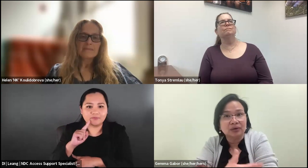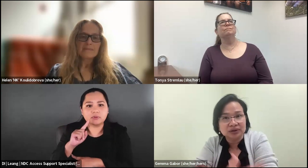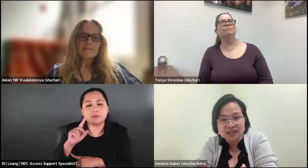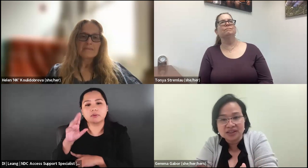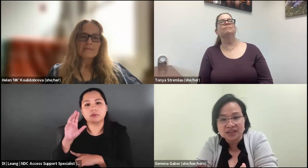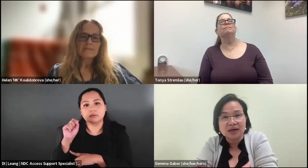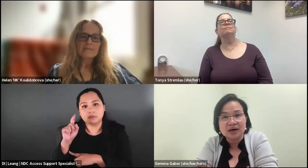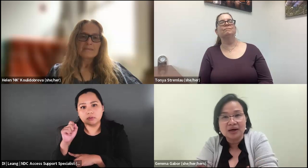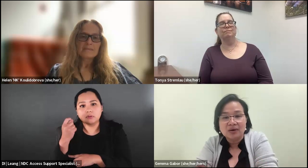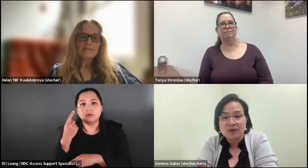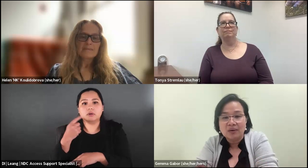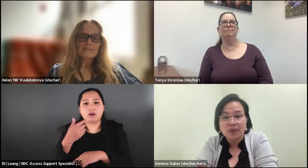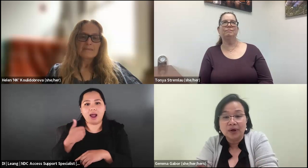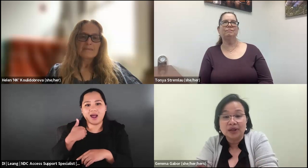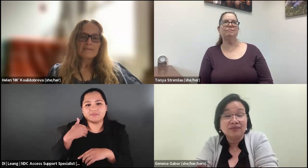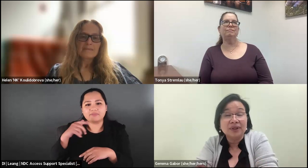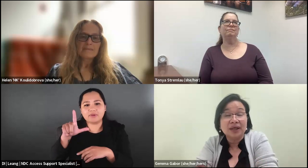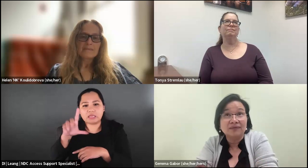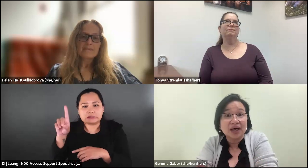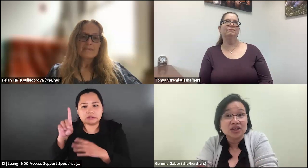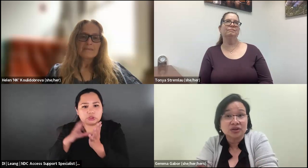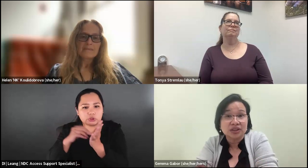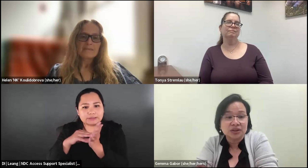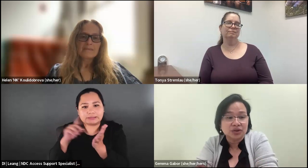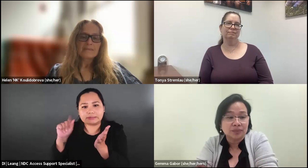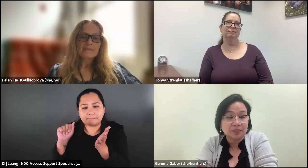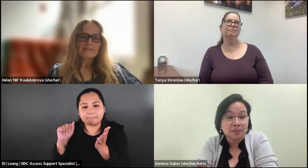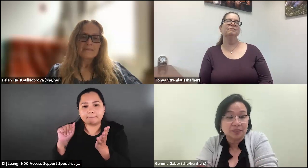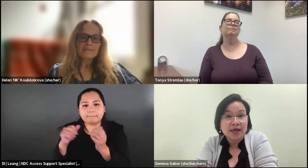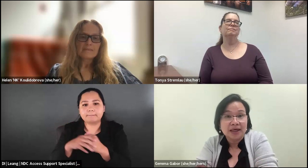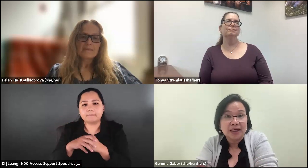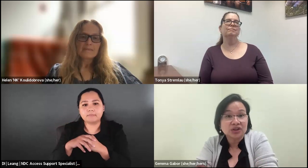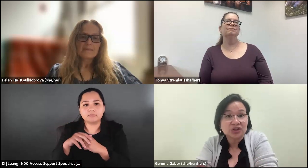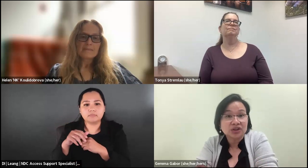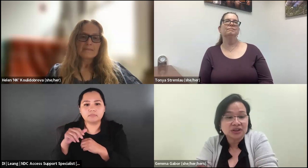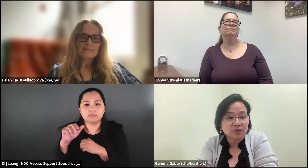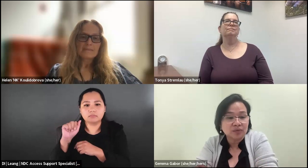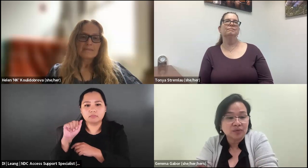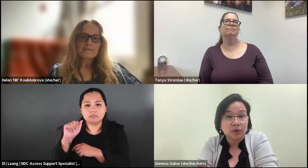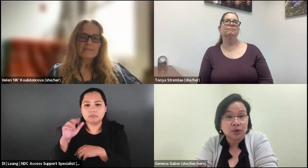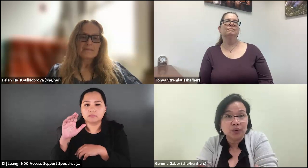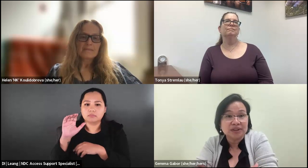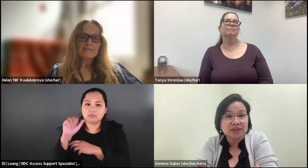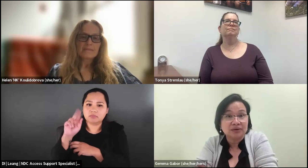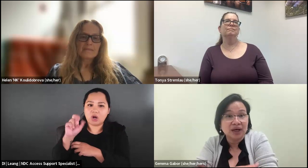they are autistic, or even have Usher syndrome. Usher syndrome, if you don't know,